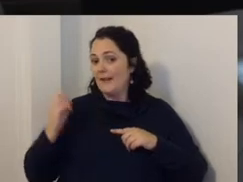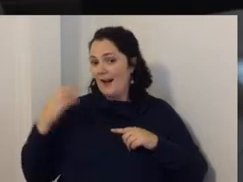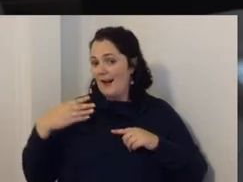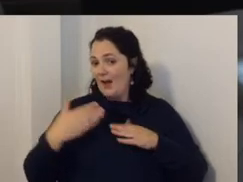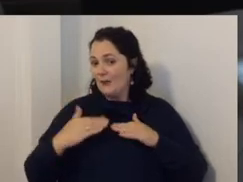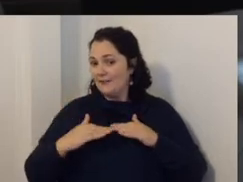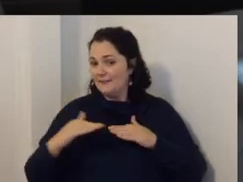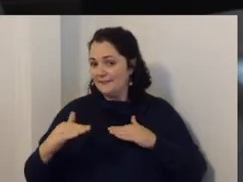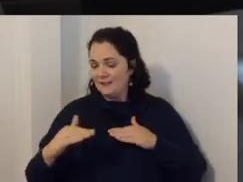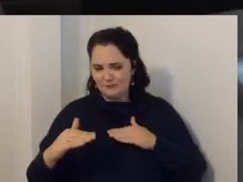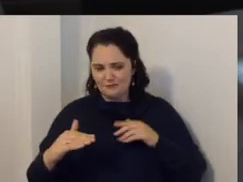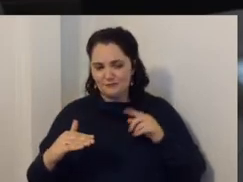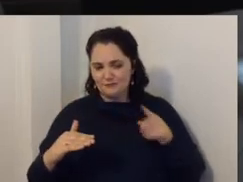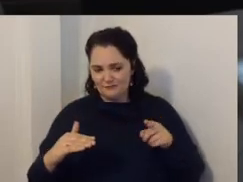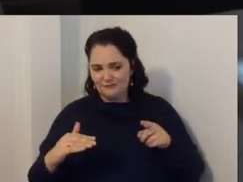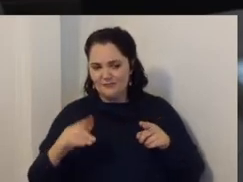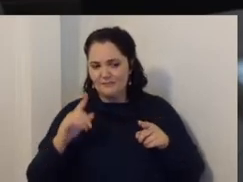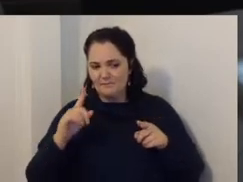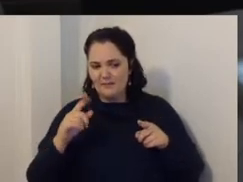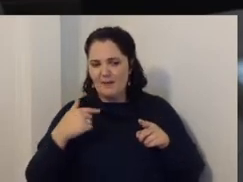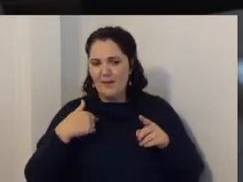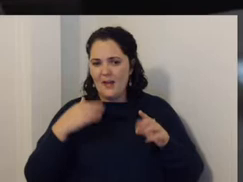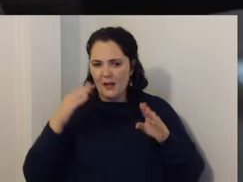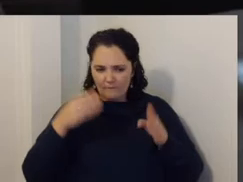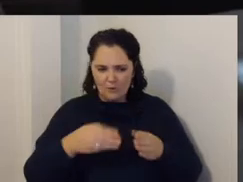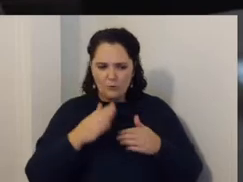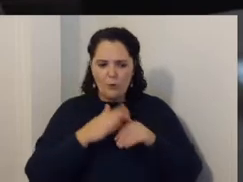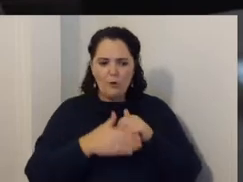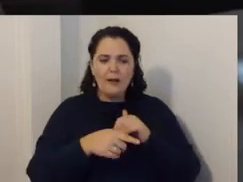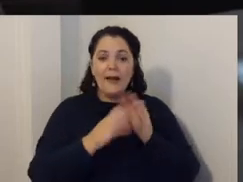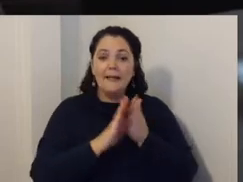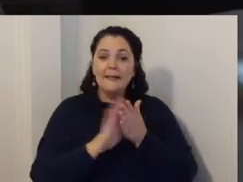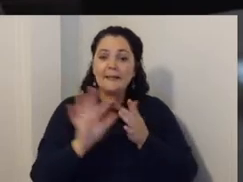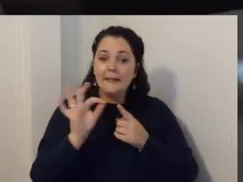that will give you the dark contour of her hips and locate her again in space. You can see the